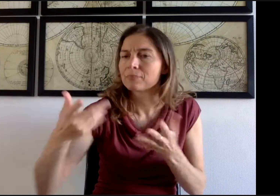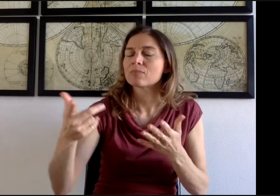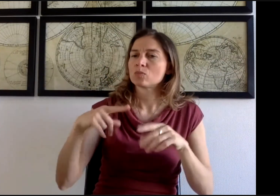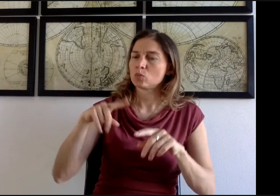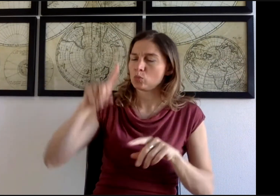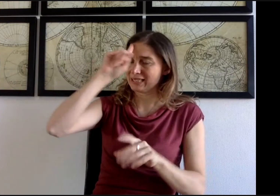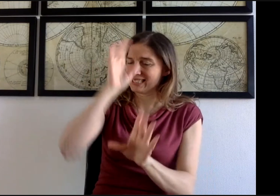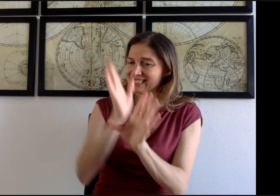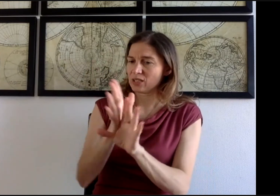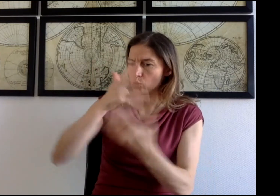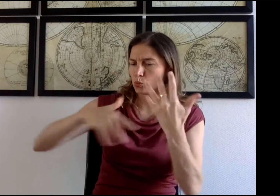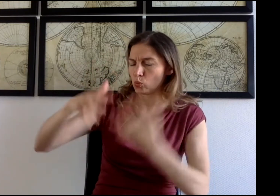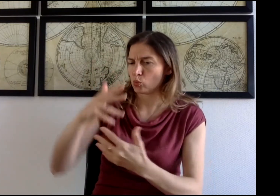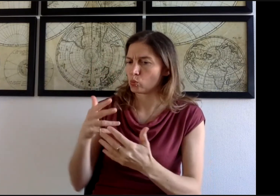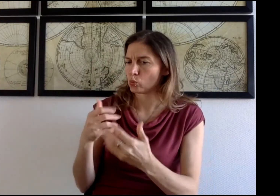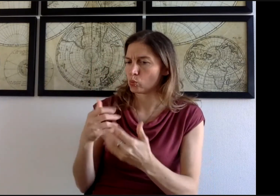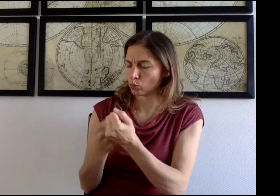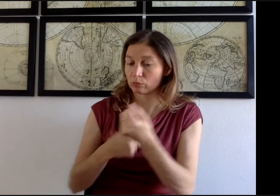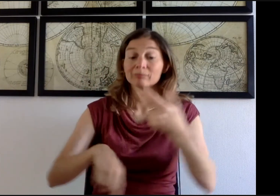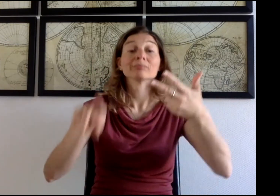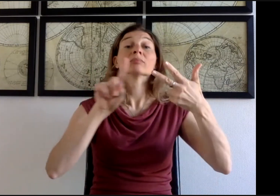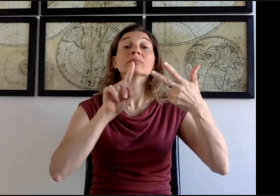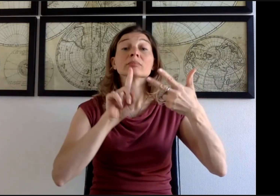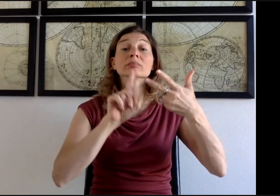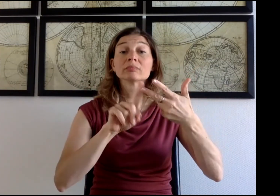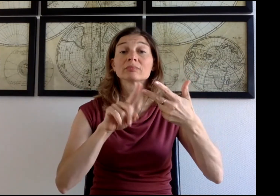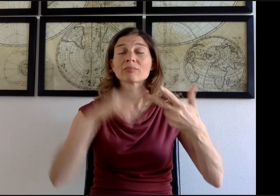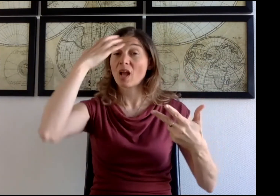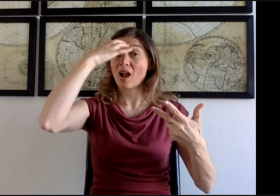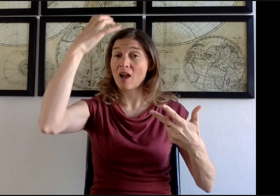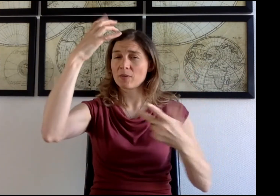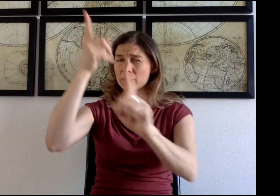The third ask is targeted at the governments to ensure tools